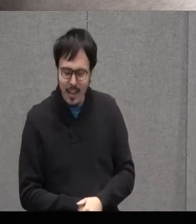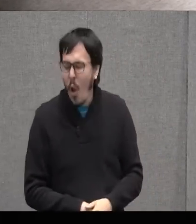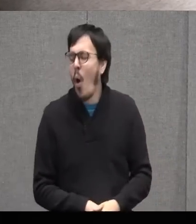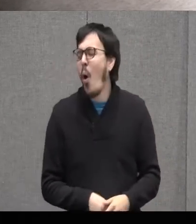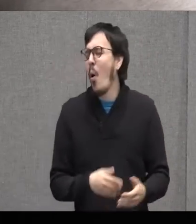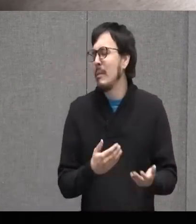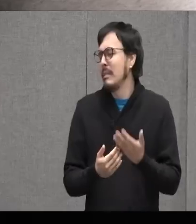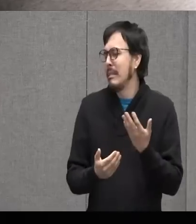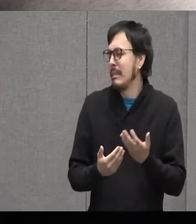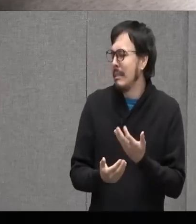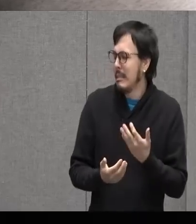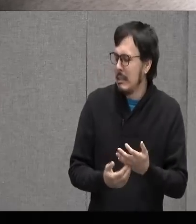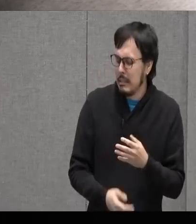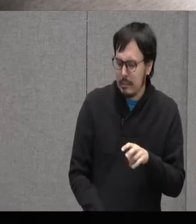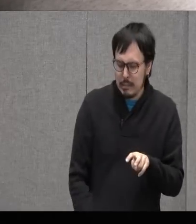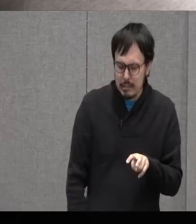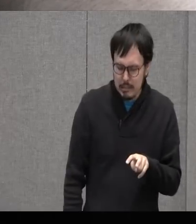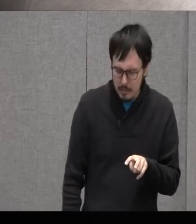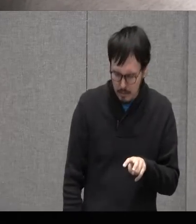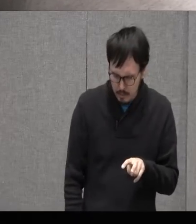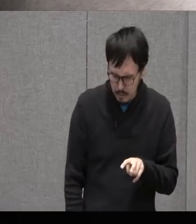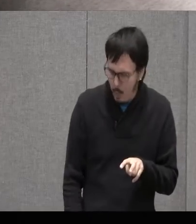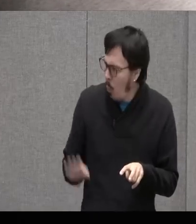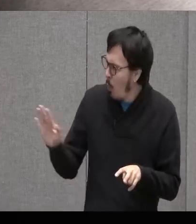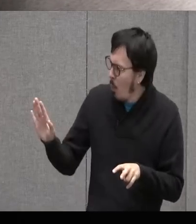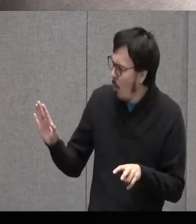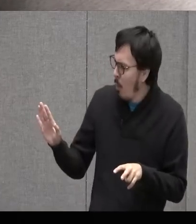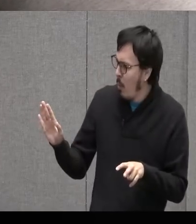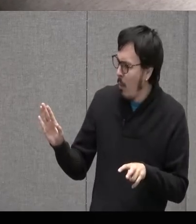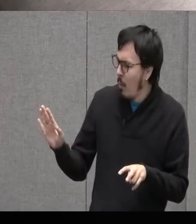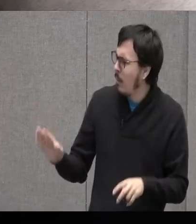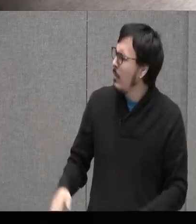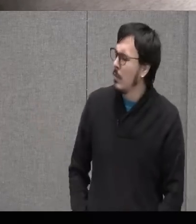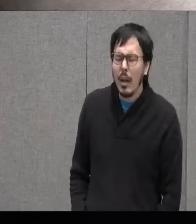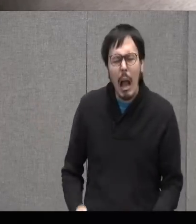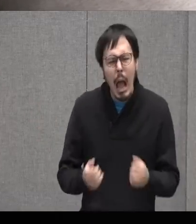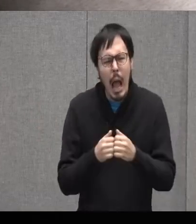It's, wait, how do you measure this thing?